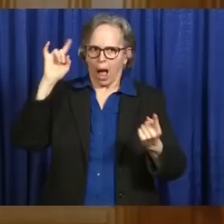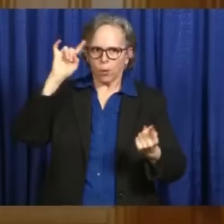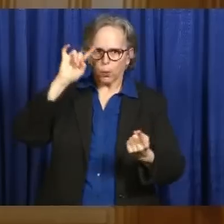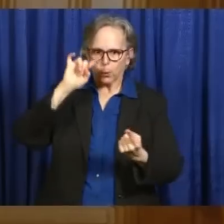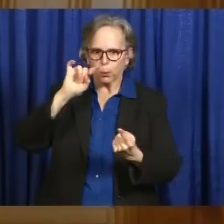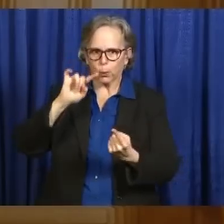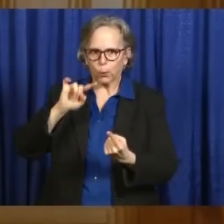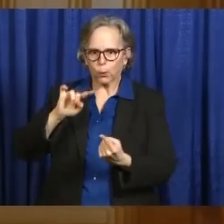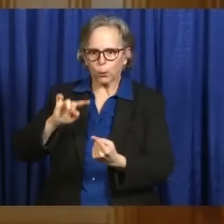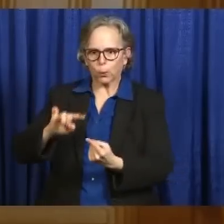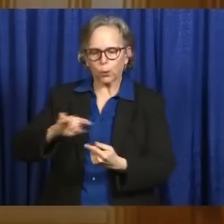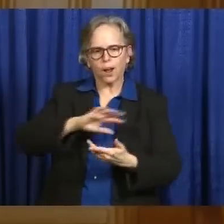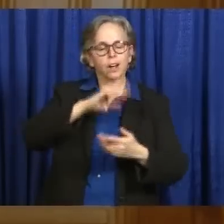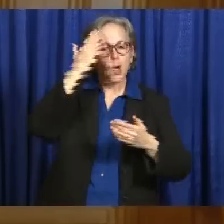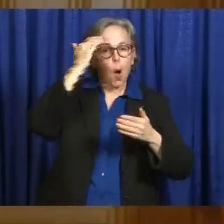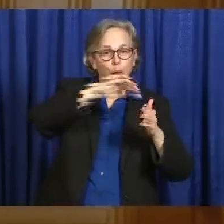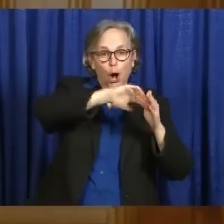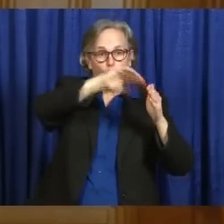TEST ALLOWS FOR FAST TURNAROUND